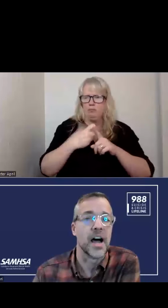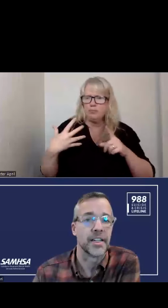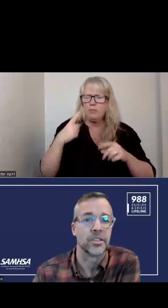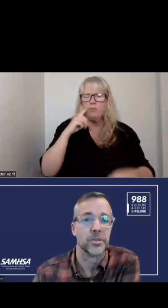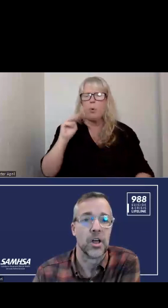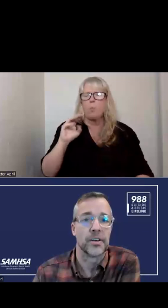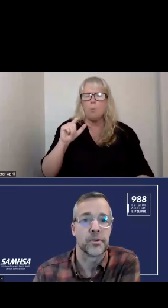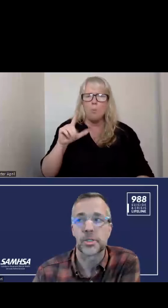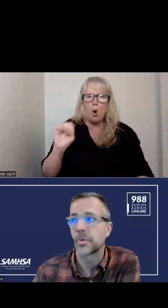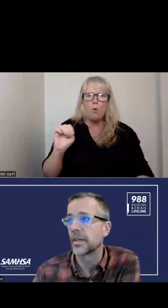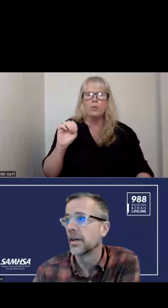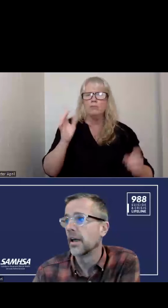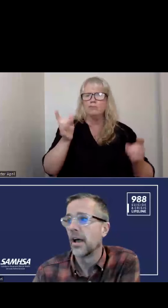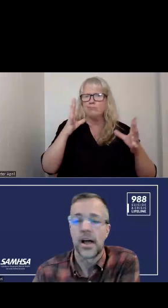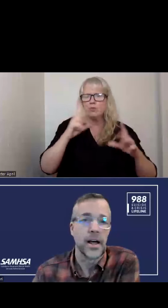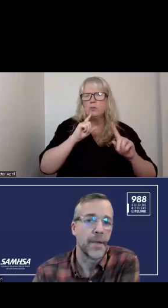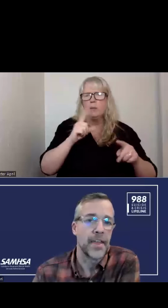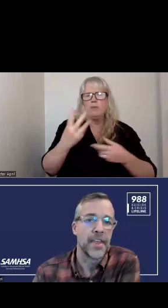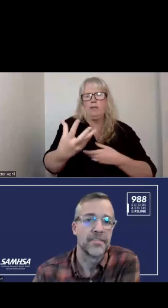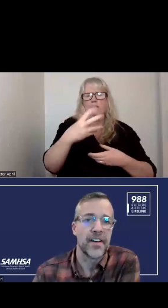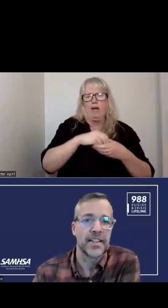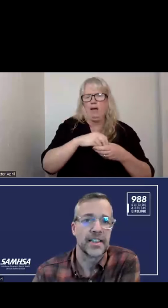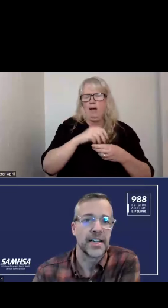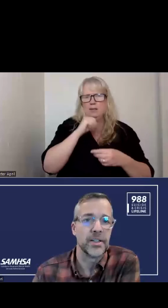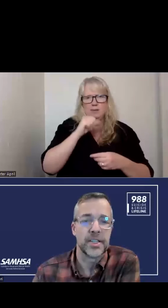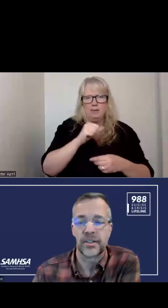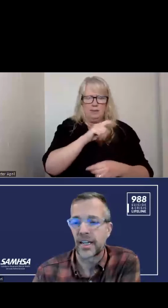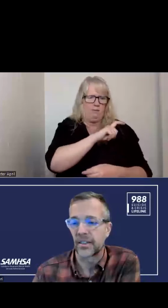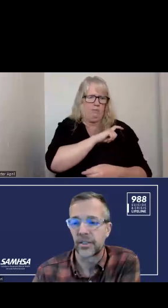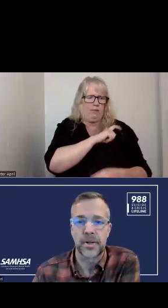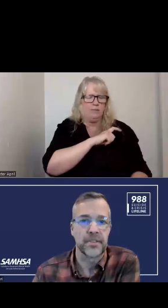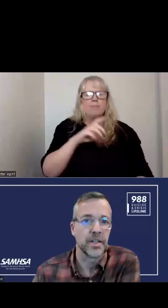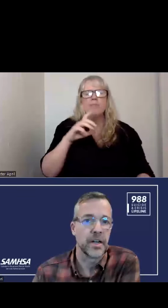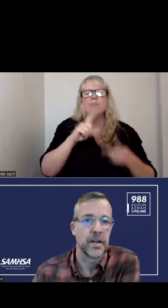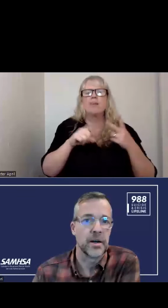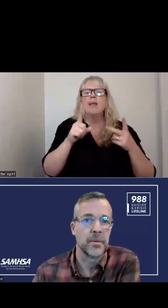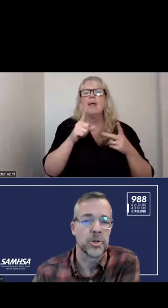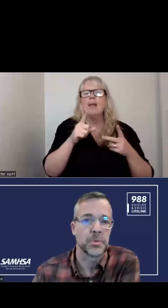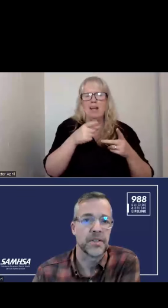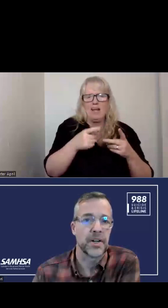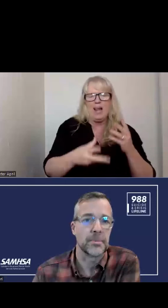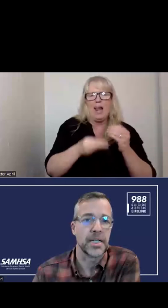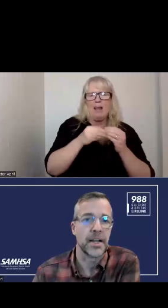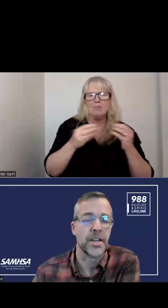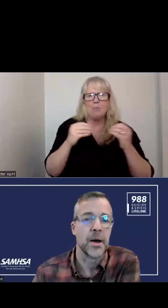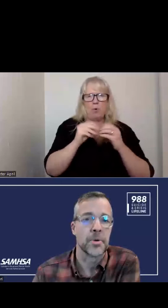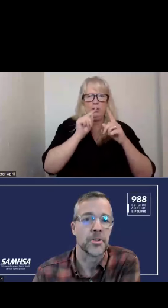DOES NOT INCLUDE LAW ENFORCEMENT. YOU WILL GET MORE ON THE NUMBERS,